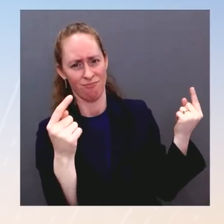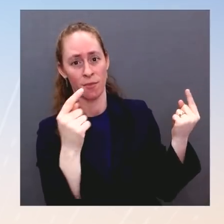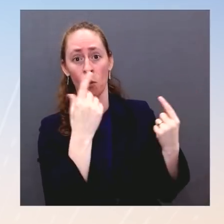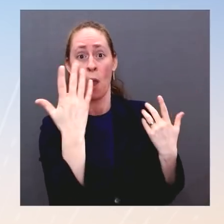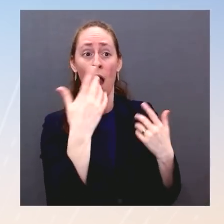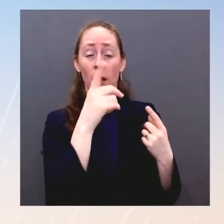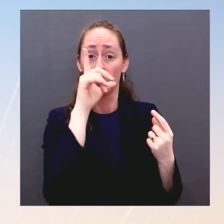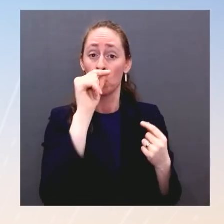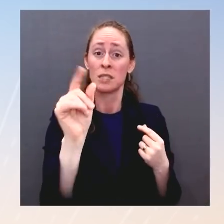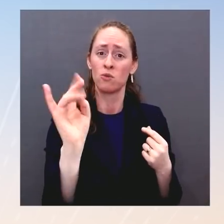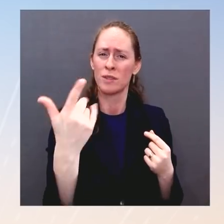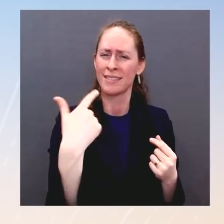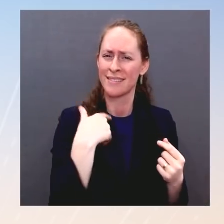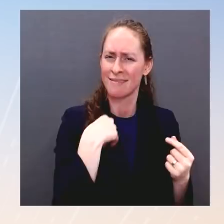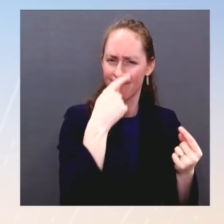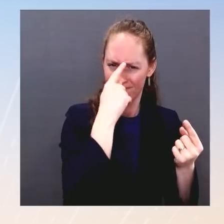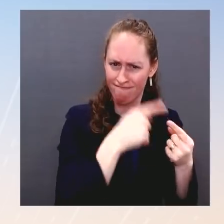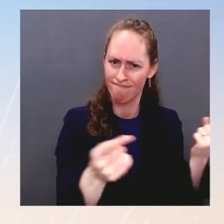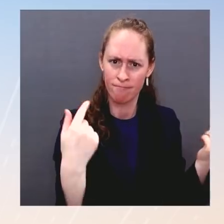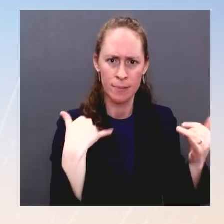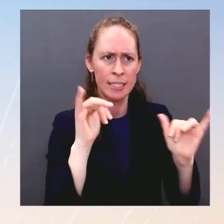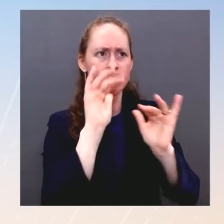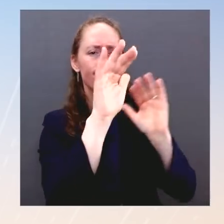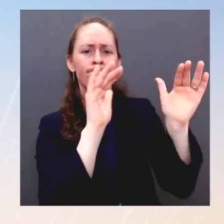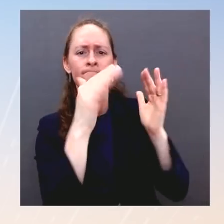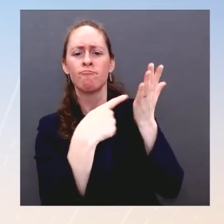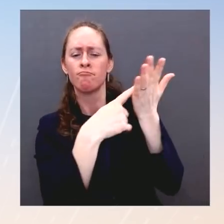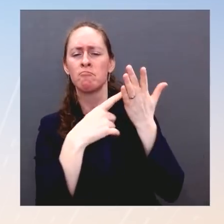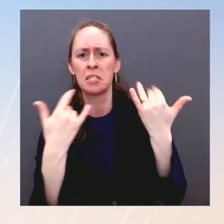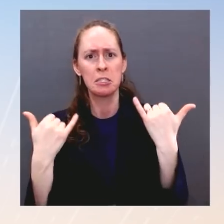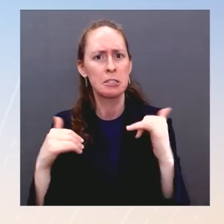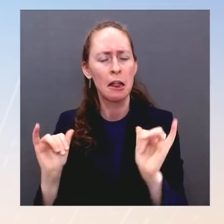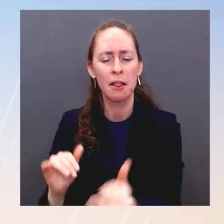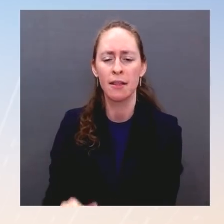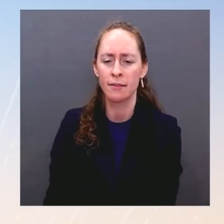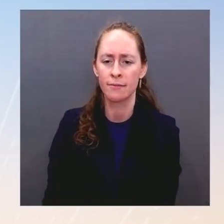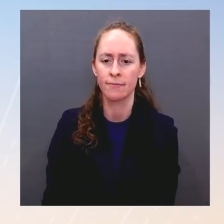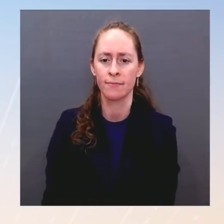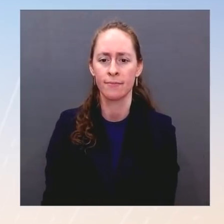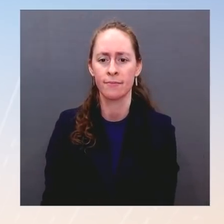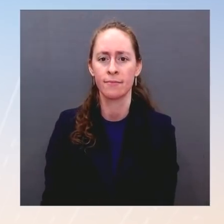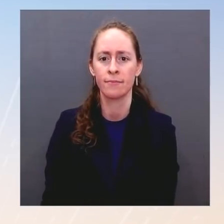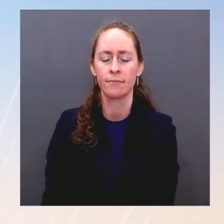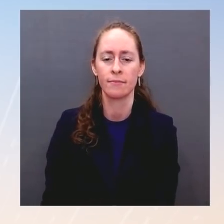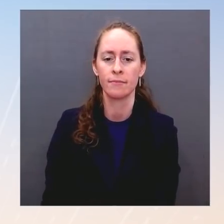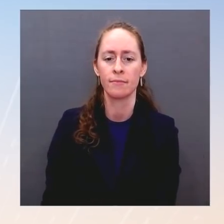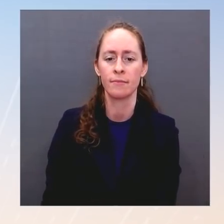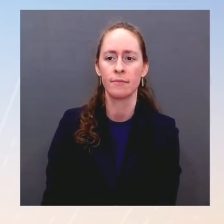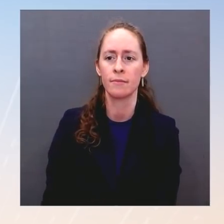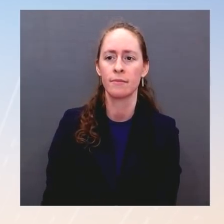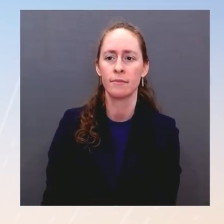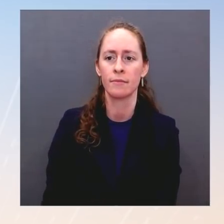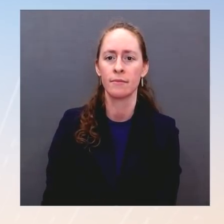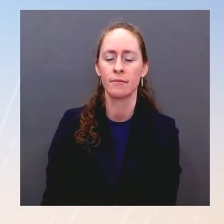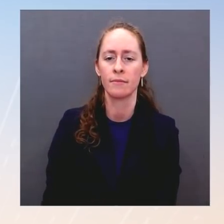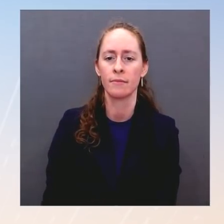The Press: And just to follow up, Delta announced today that they're suspending codesharing with Aeroflot. Did the White House have anything to do